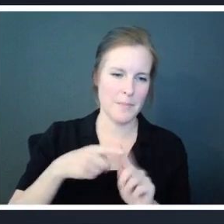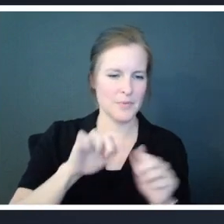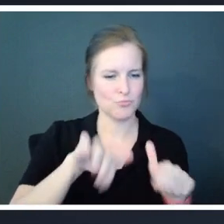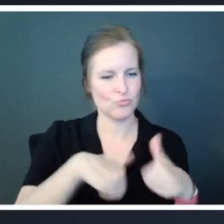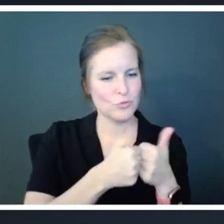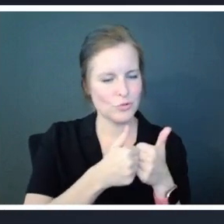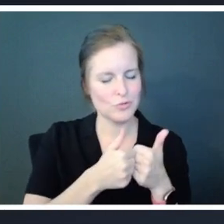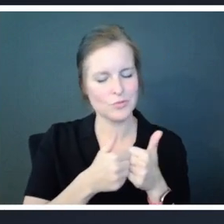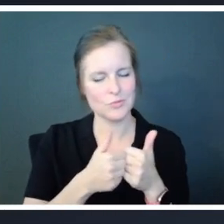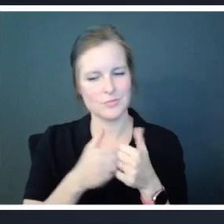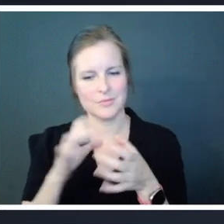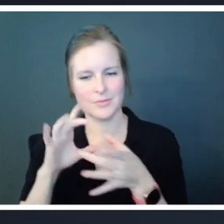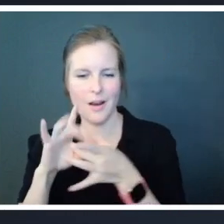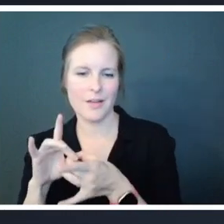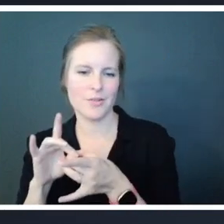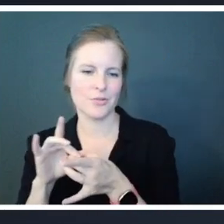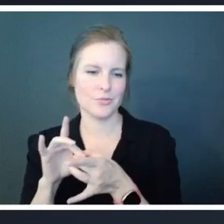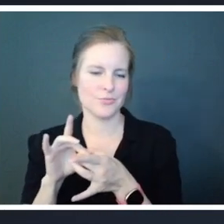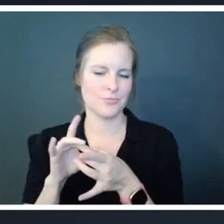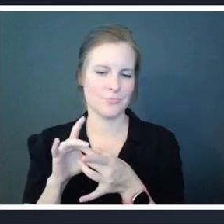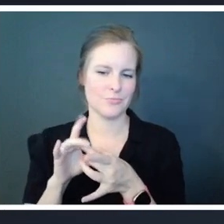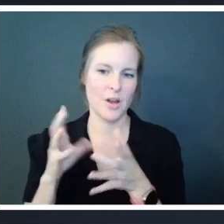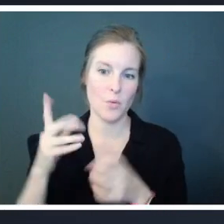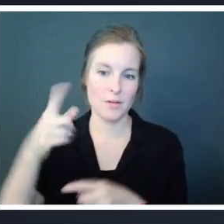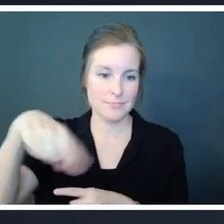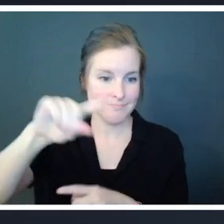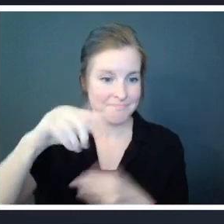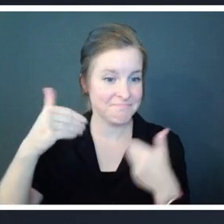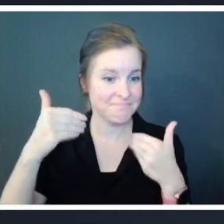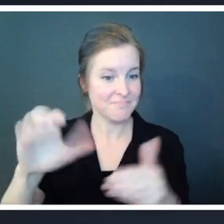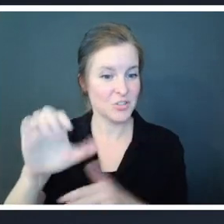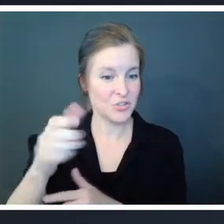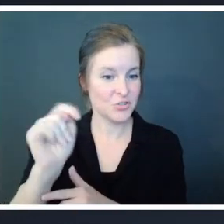I'd like to invite everyone to share some of the wins that you might have had. We